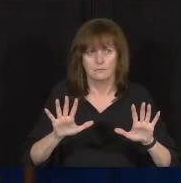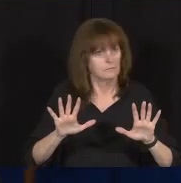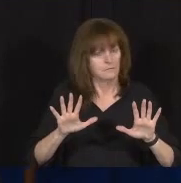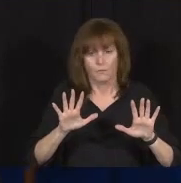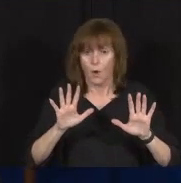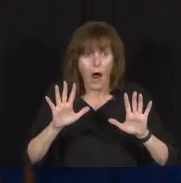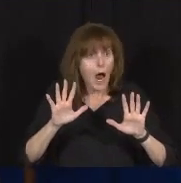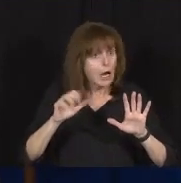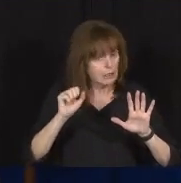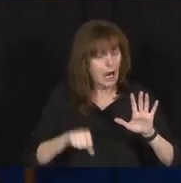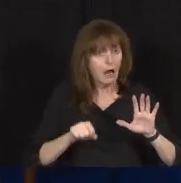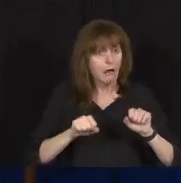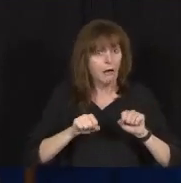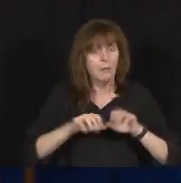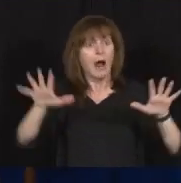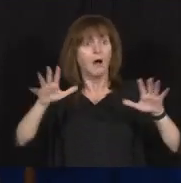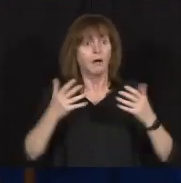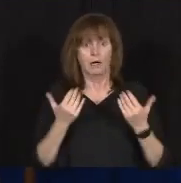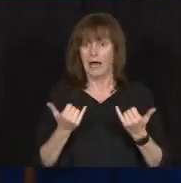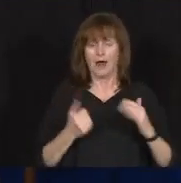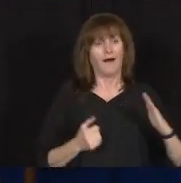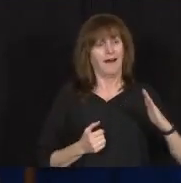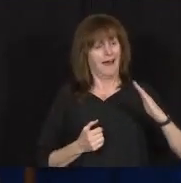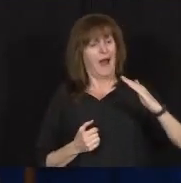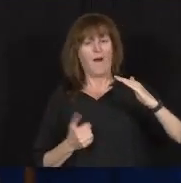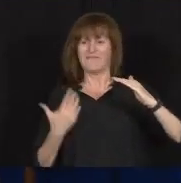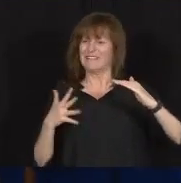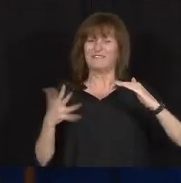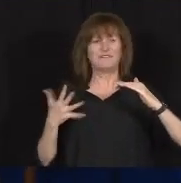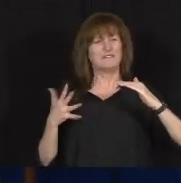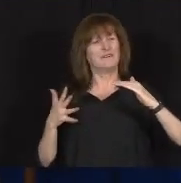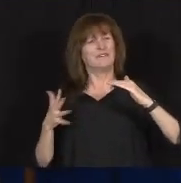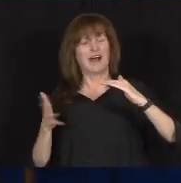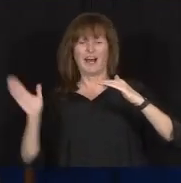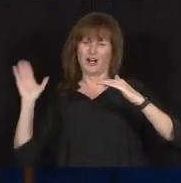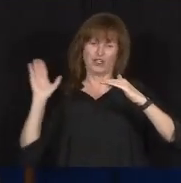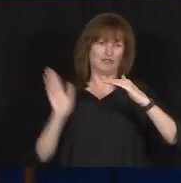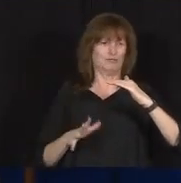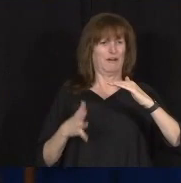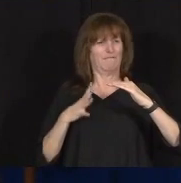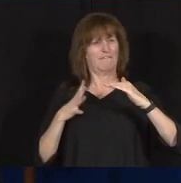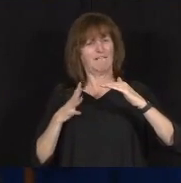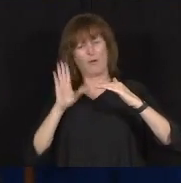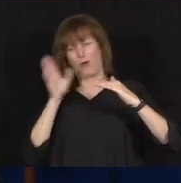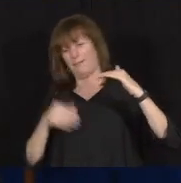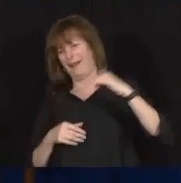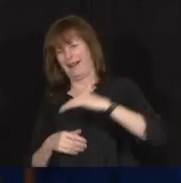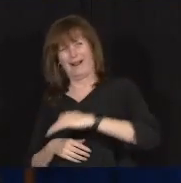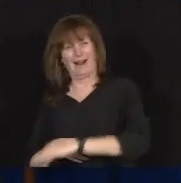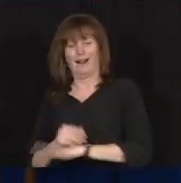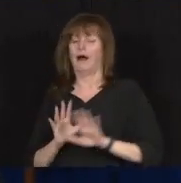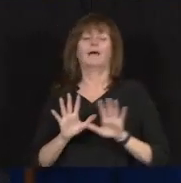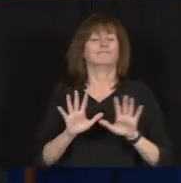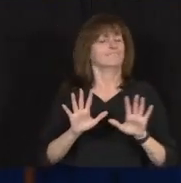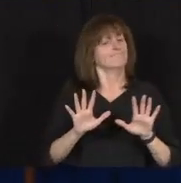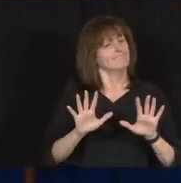by no means should we be sitting back and thinking that the curve is going the other way. If we see two or three week